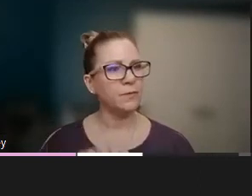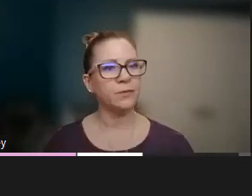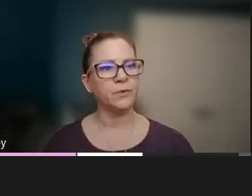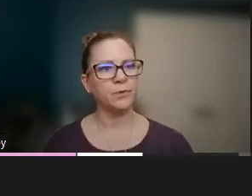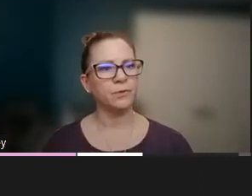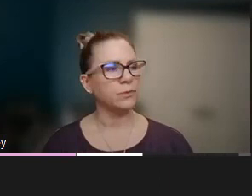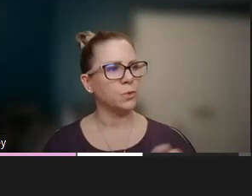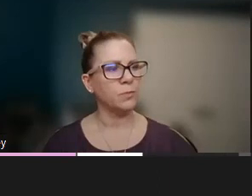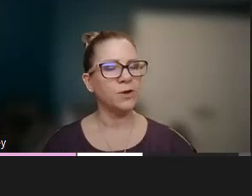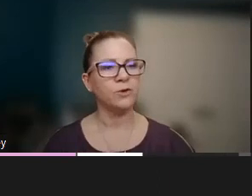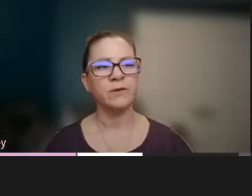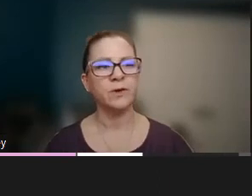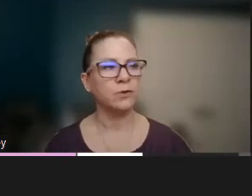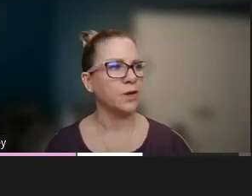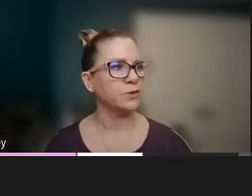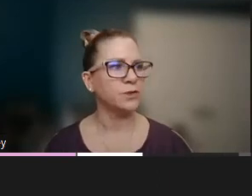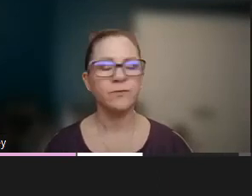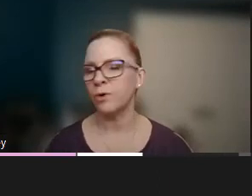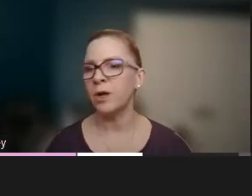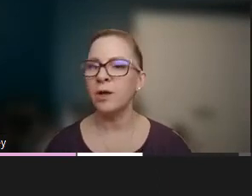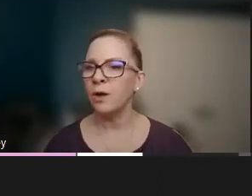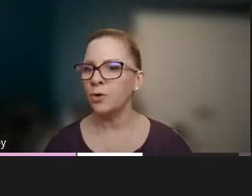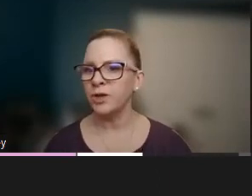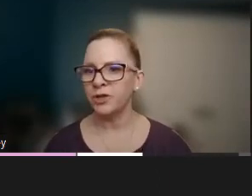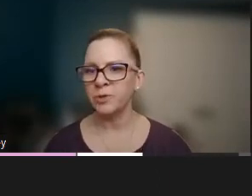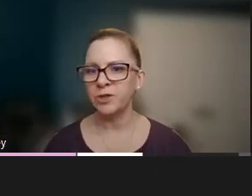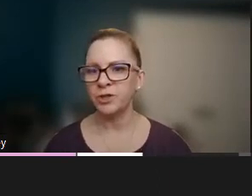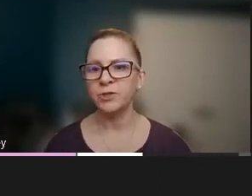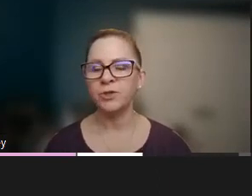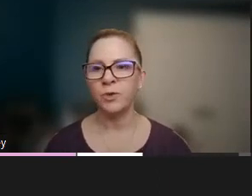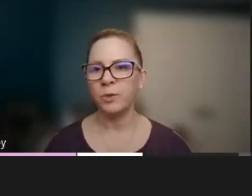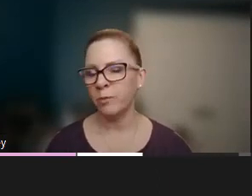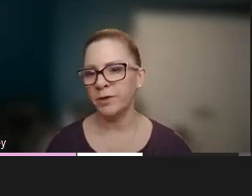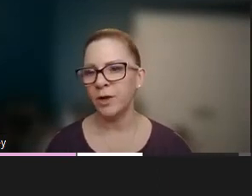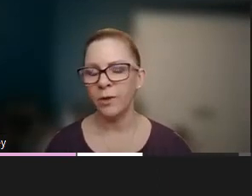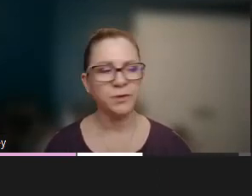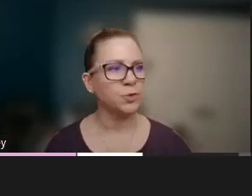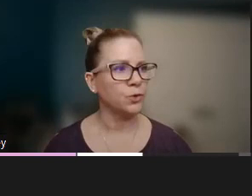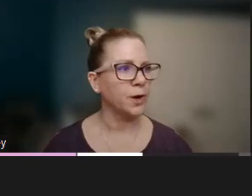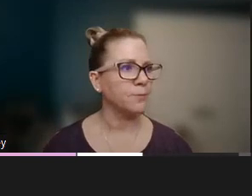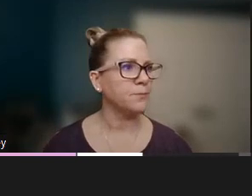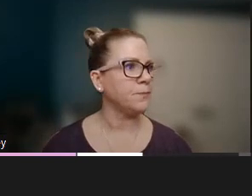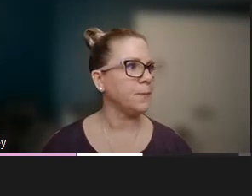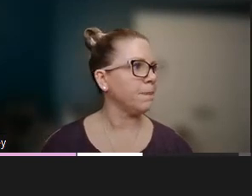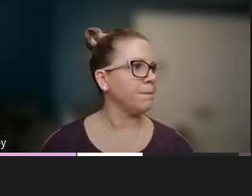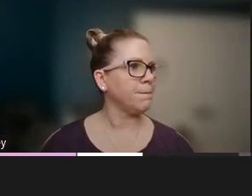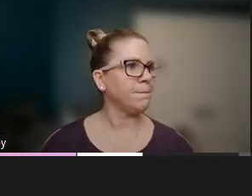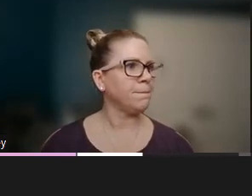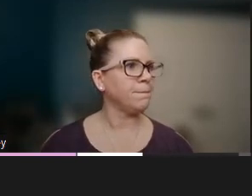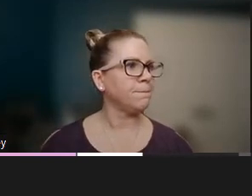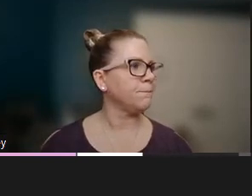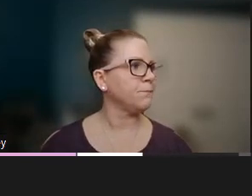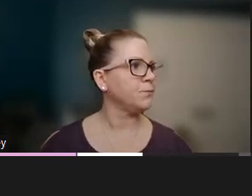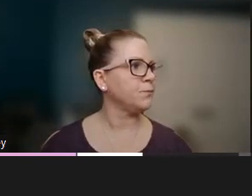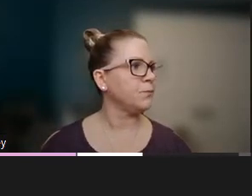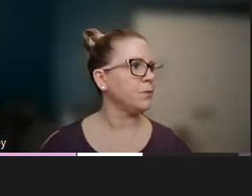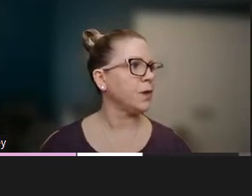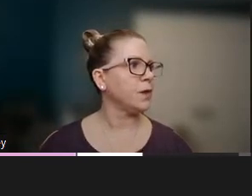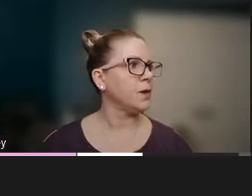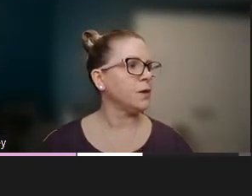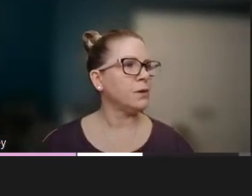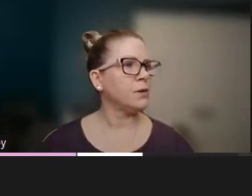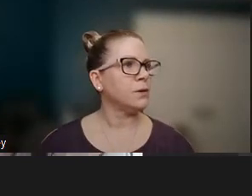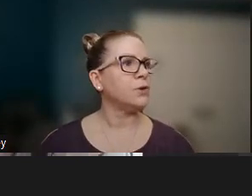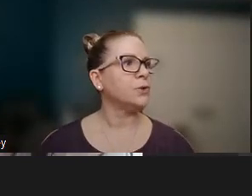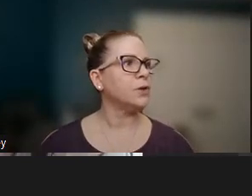AND THEN THE REMAINDER 500 THOUSAND IS FOR ODHS POSITIONS TO IMPLEMENT AND RUN THIS PROGRAM.